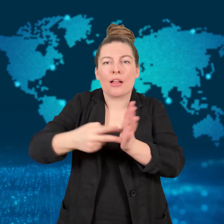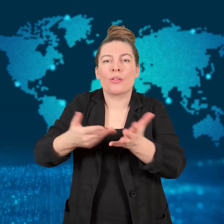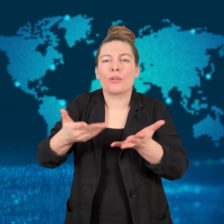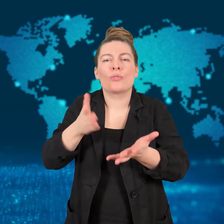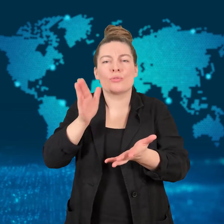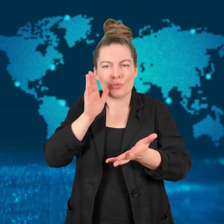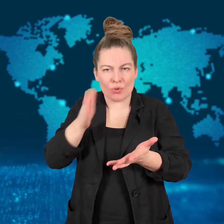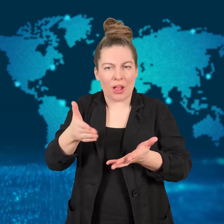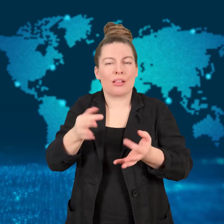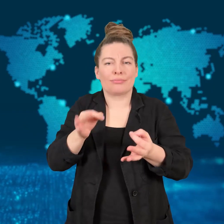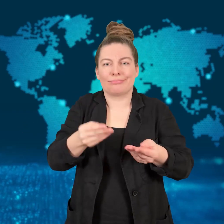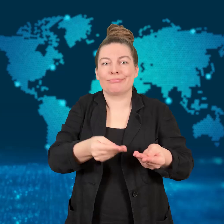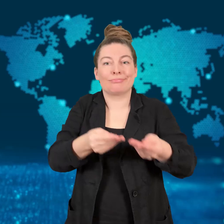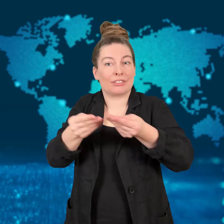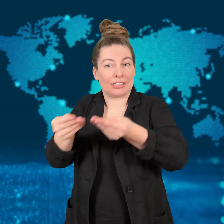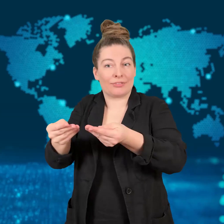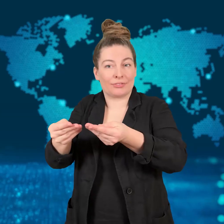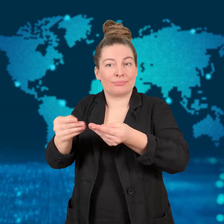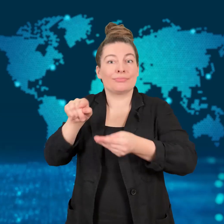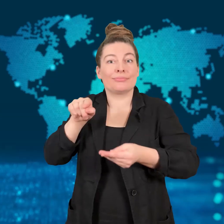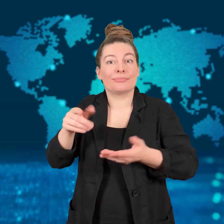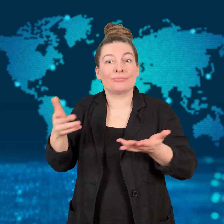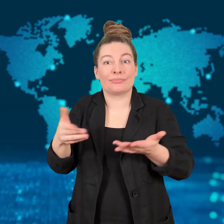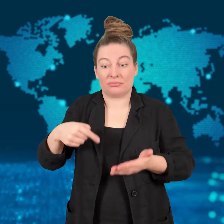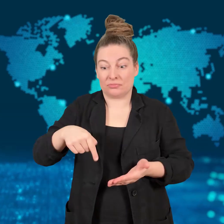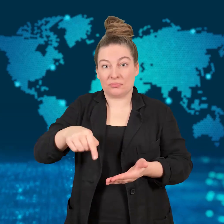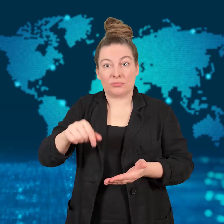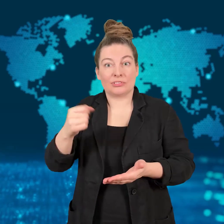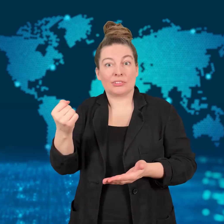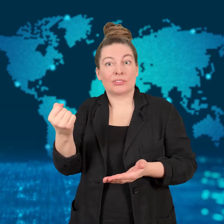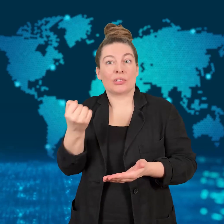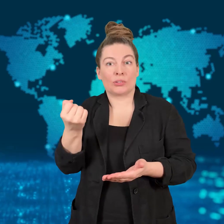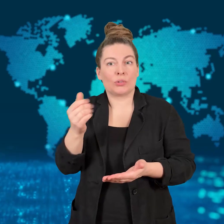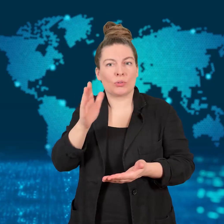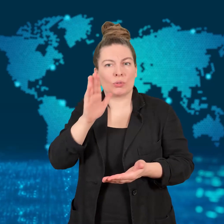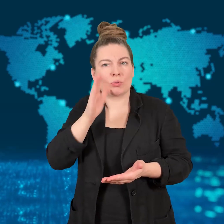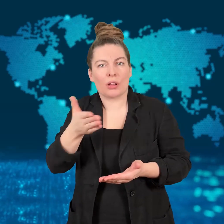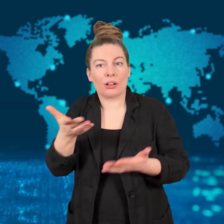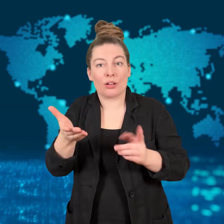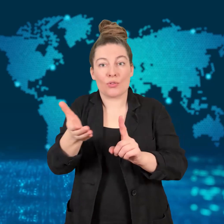that it would release the hostages as planned.